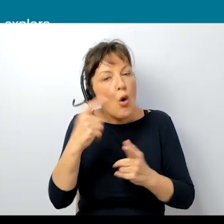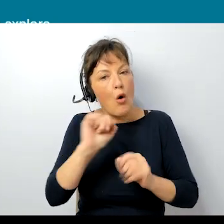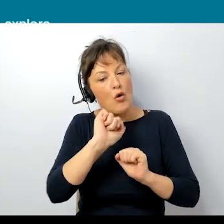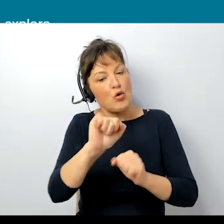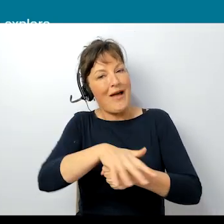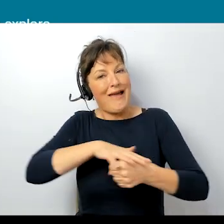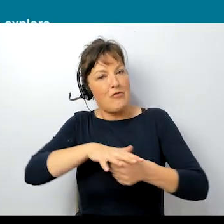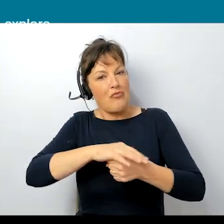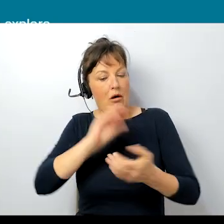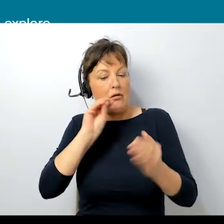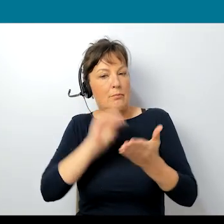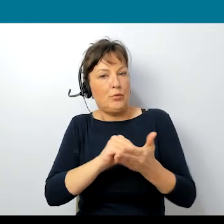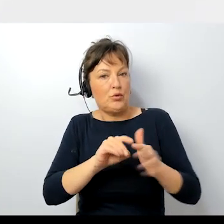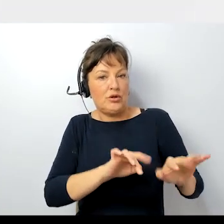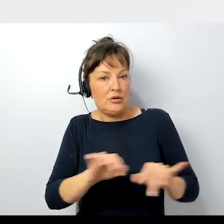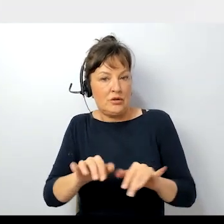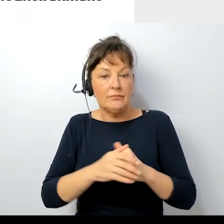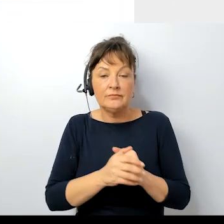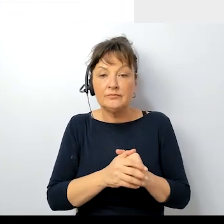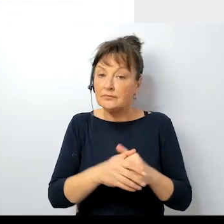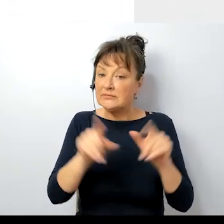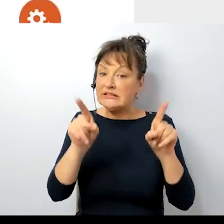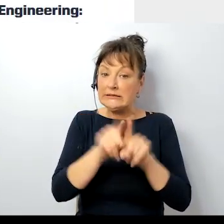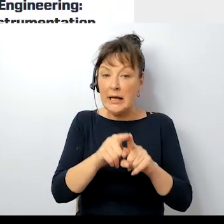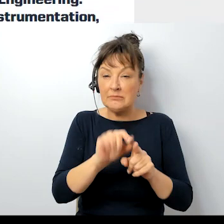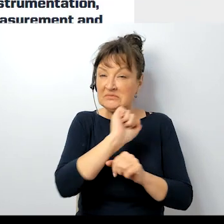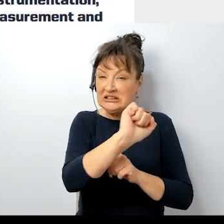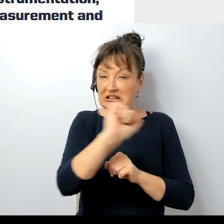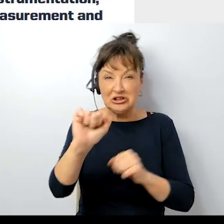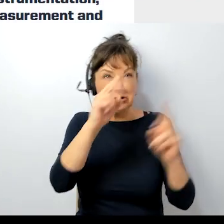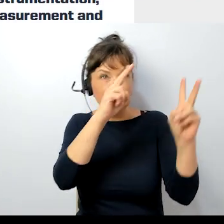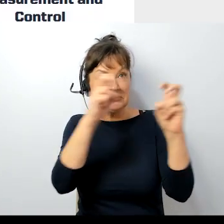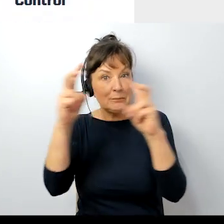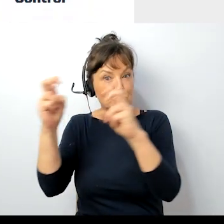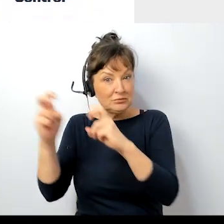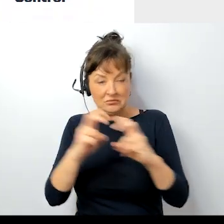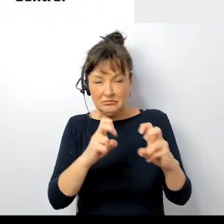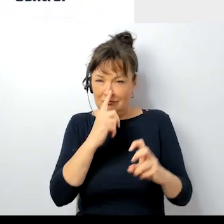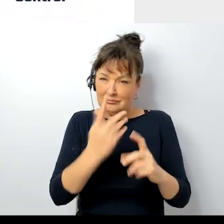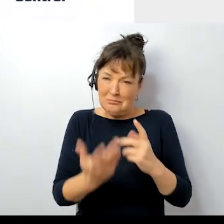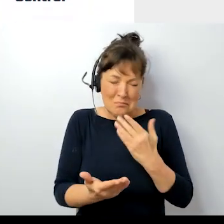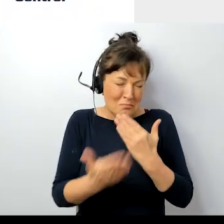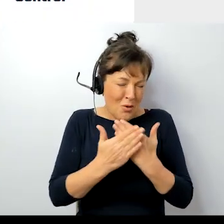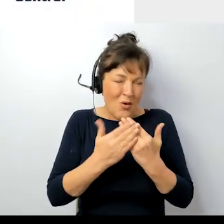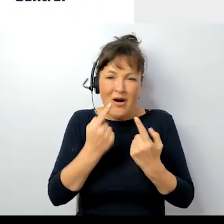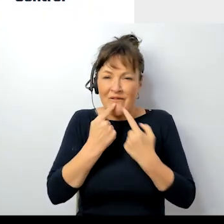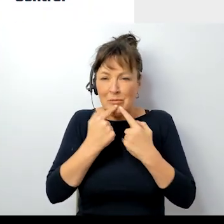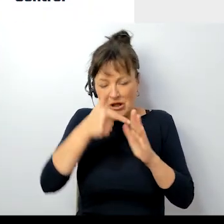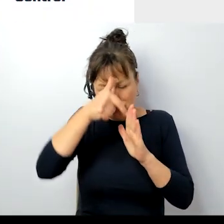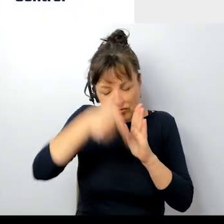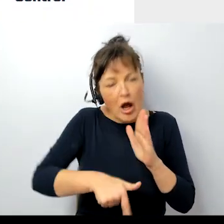or by town. Further down the page under types of Graduate Apprenticeships you can find information